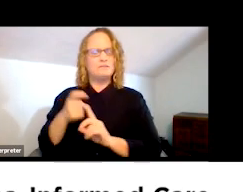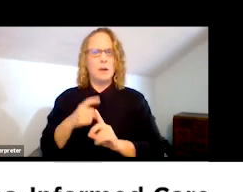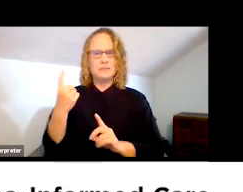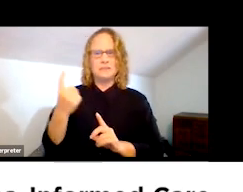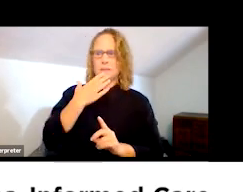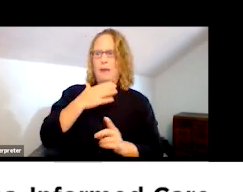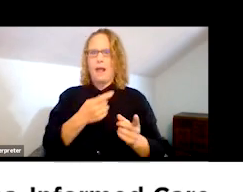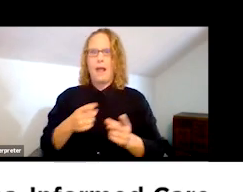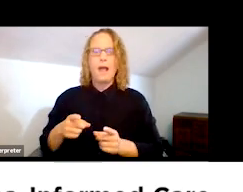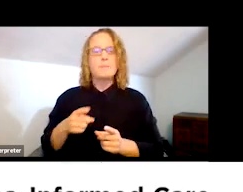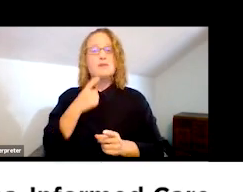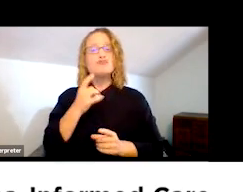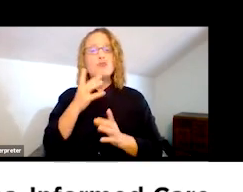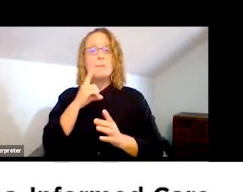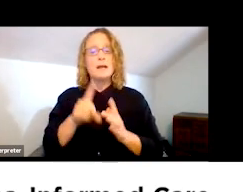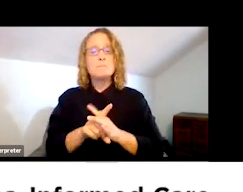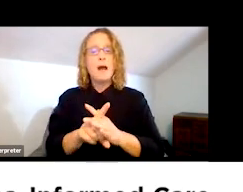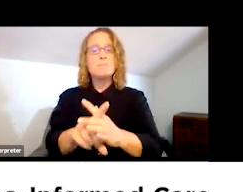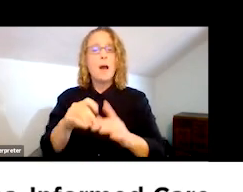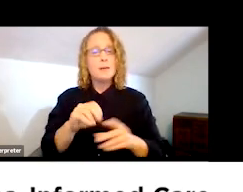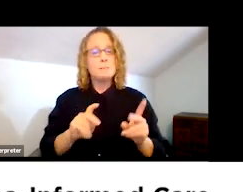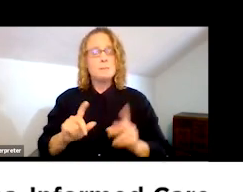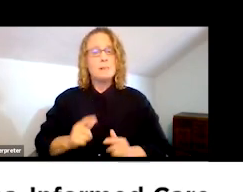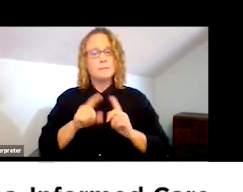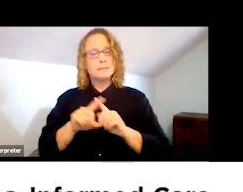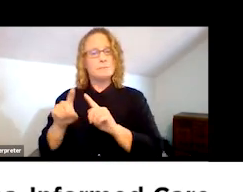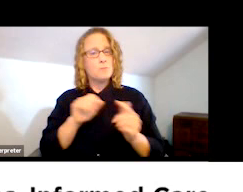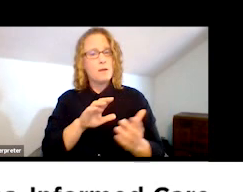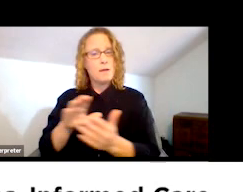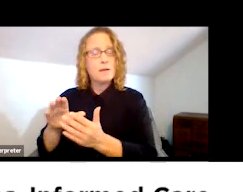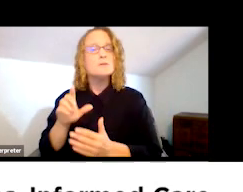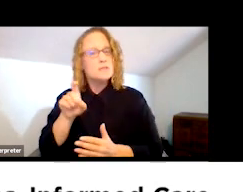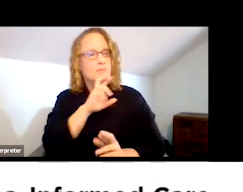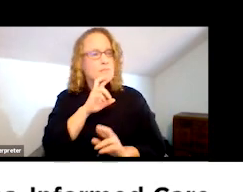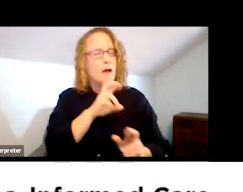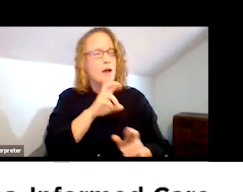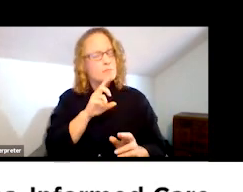and all of the individuals who work with. I think that the pandemic has given us a very good example